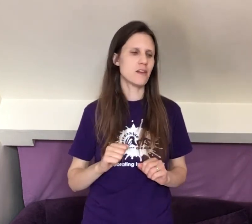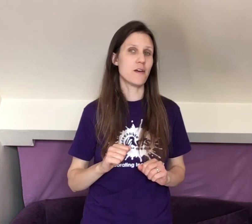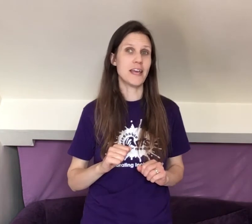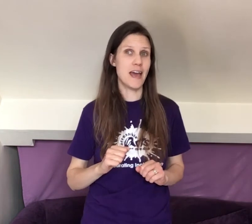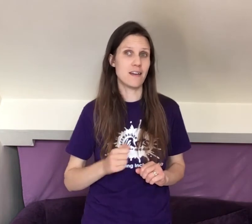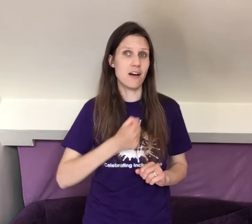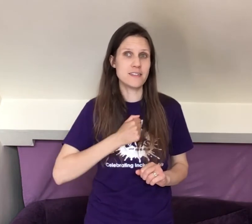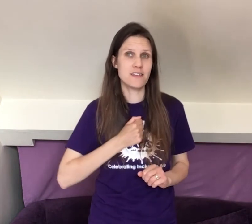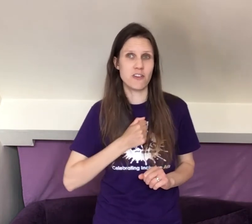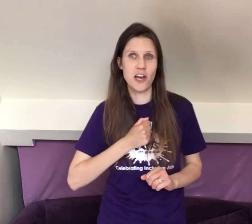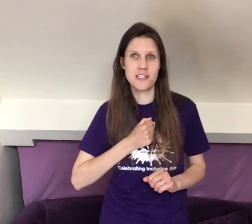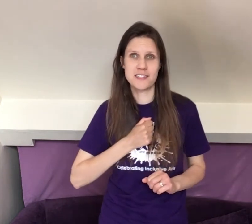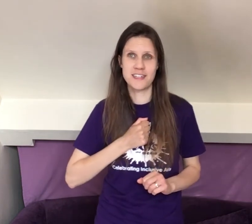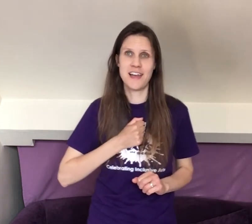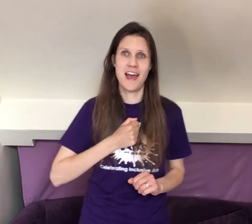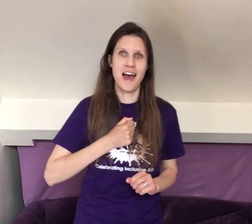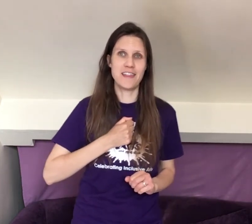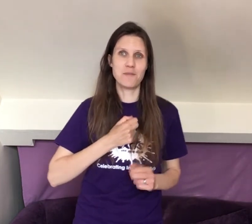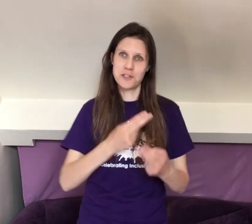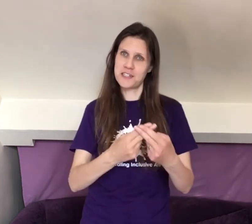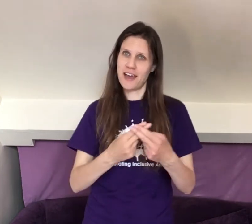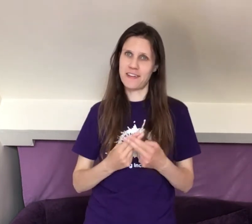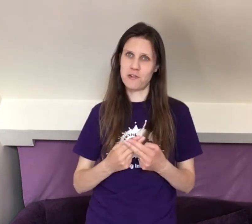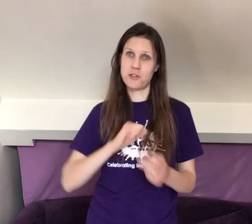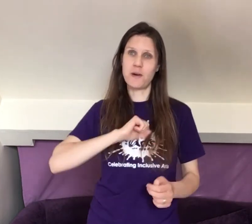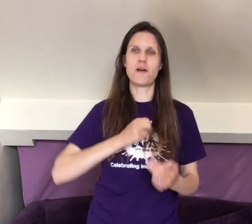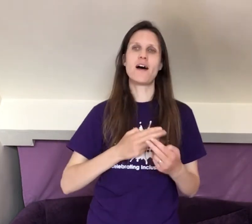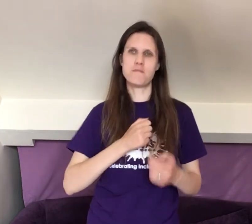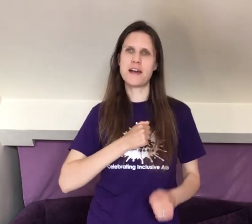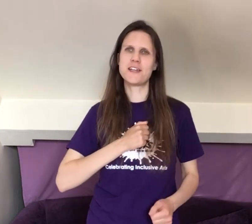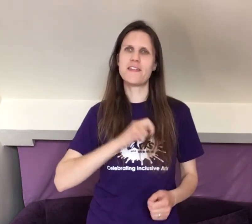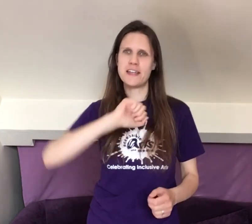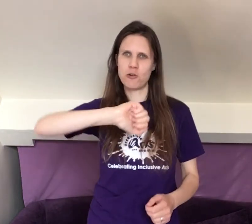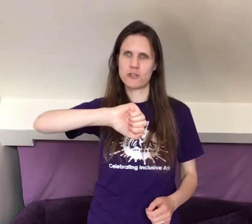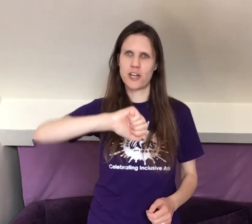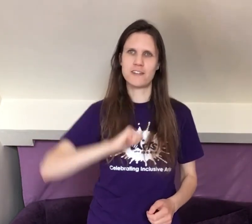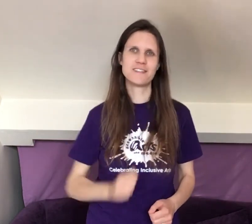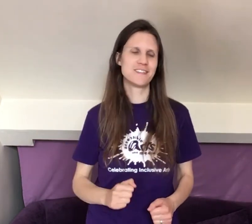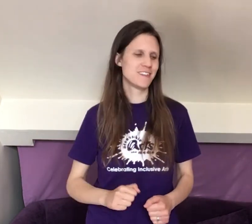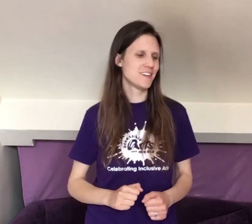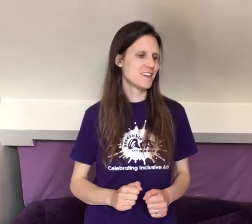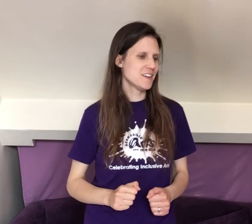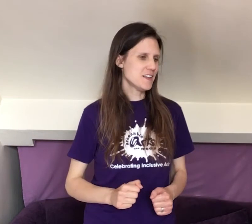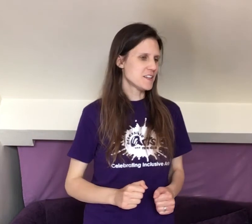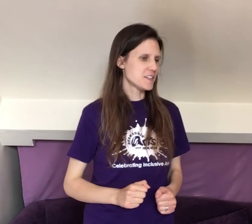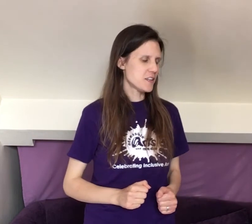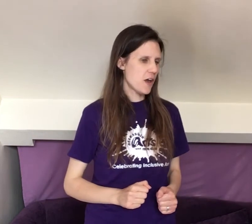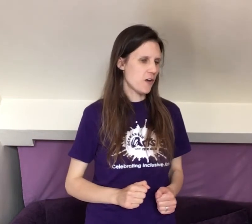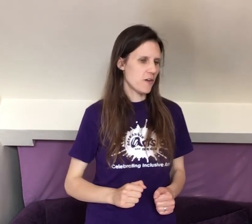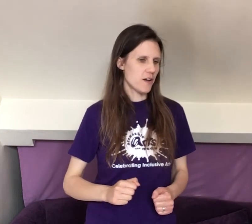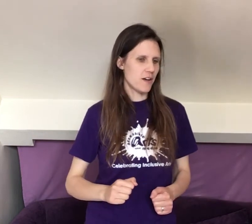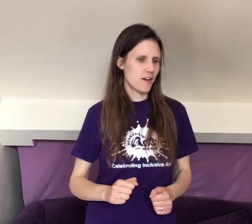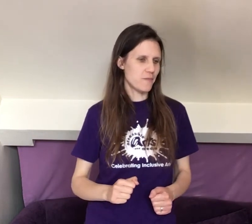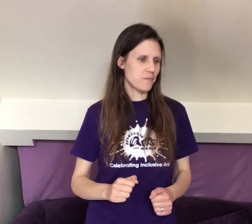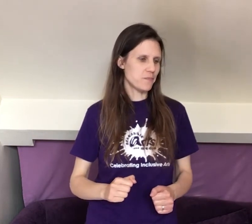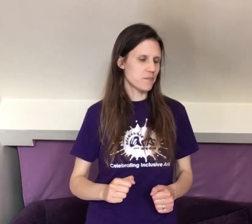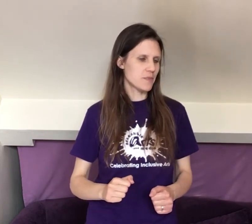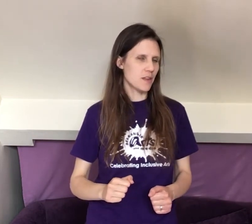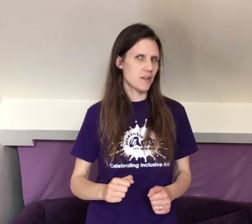So again, I’ll sing first and then we’ll do it together. Or, well I’ll, my turn then your turn. So,